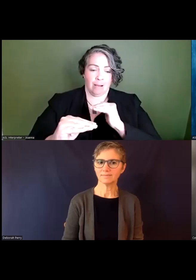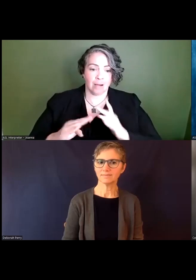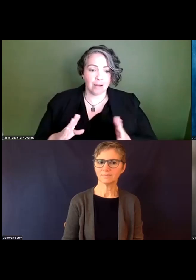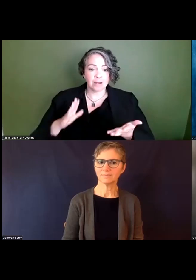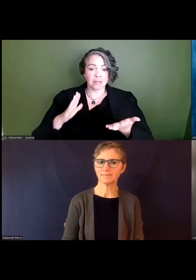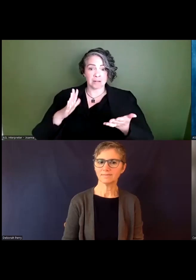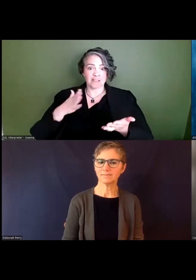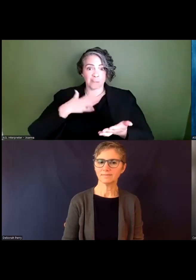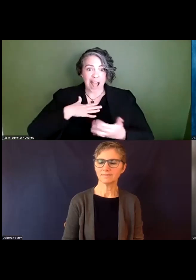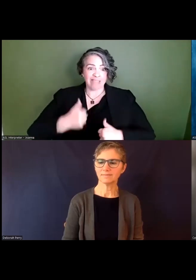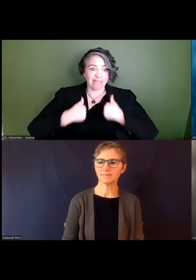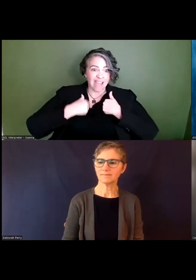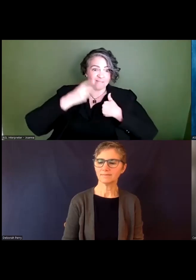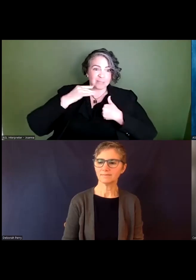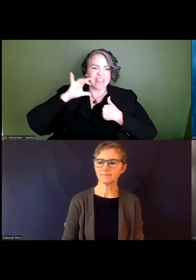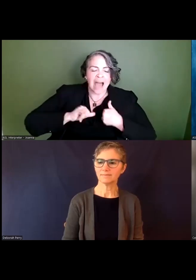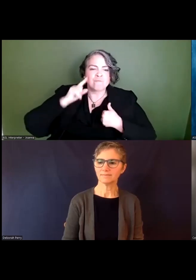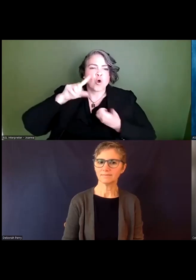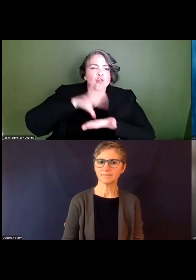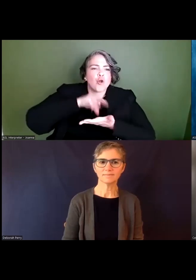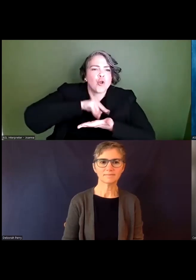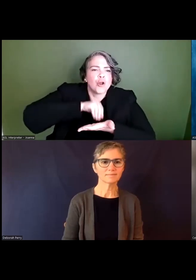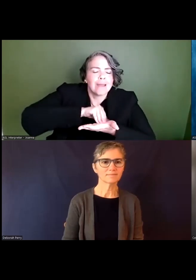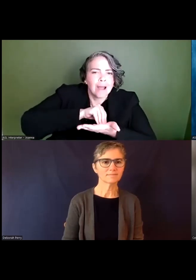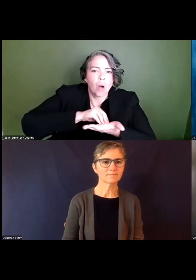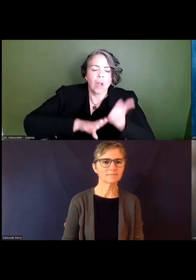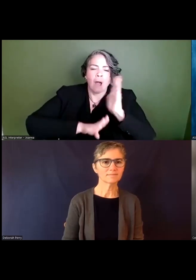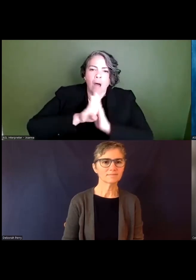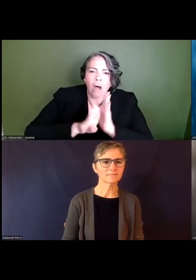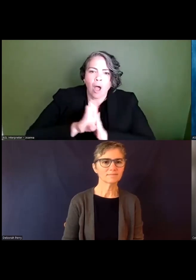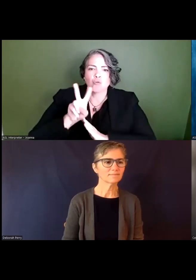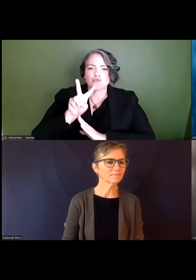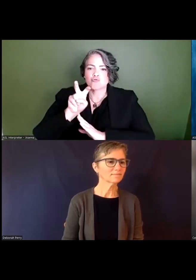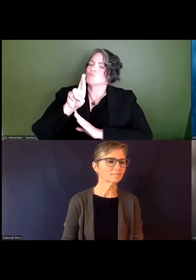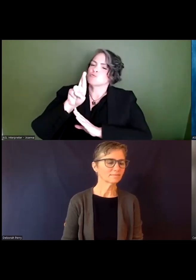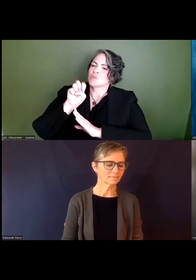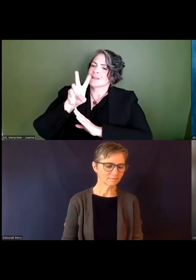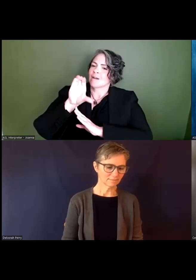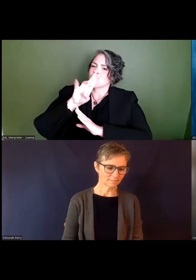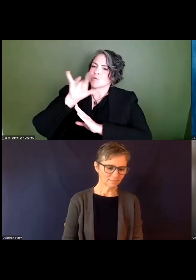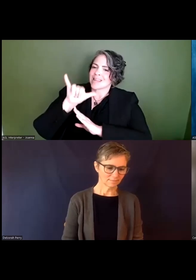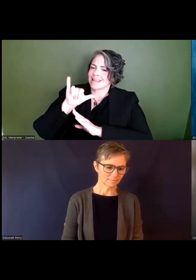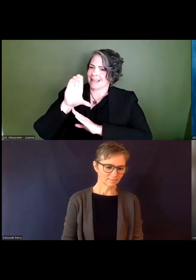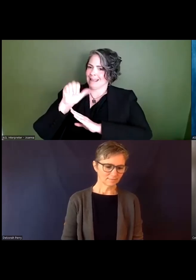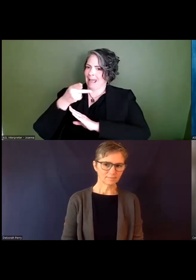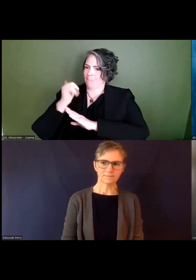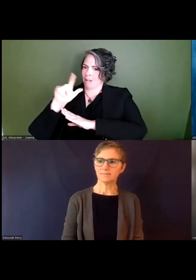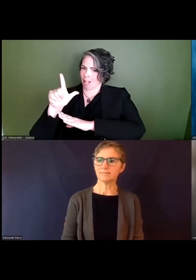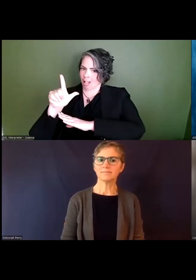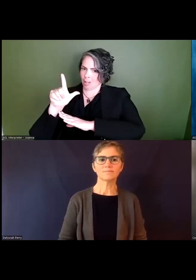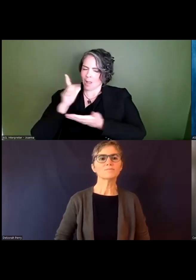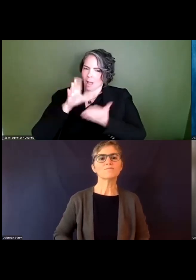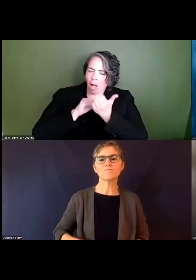we're building recovery capital, we're developing new knowledge. Scotty, I have a question for. Yes,